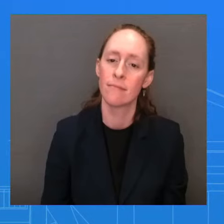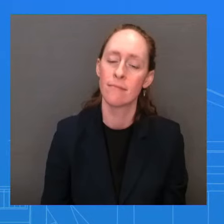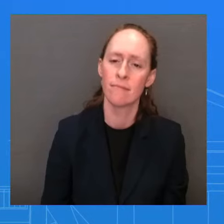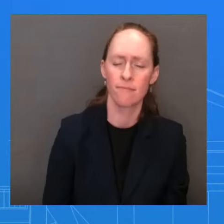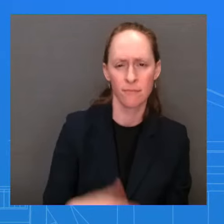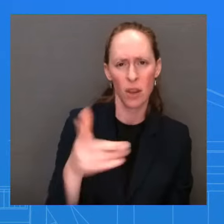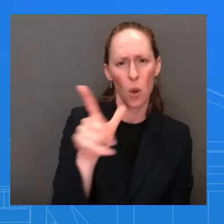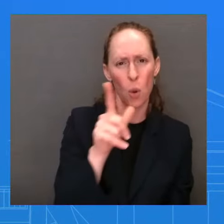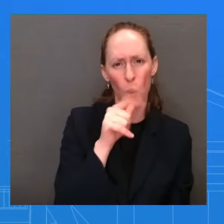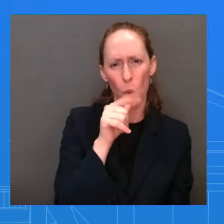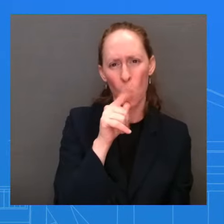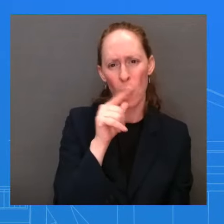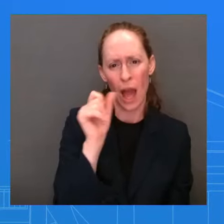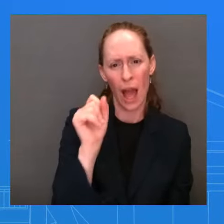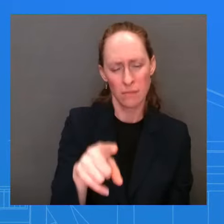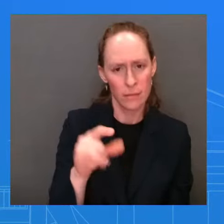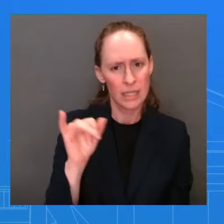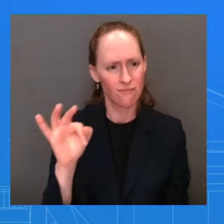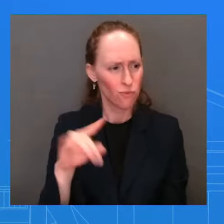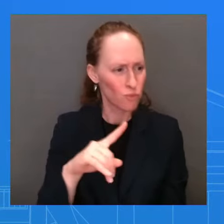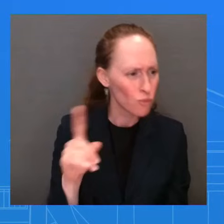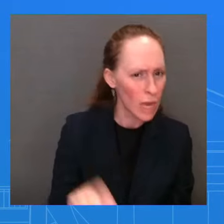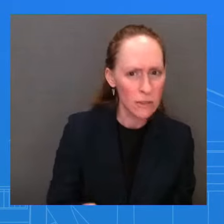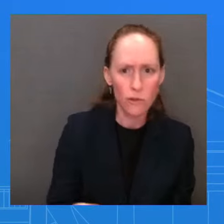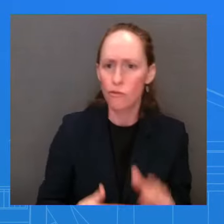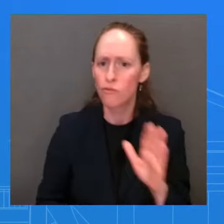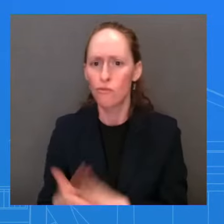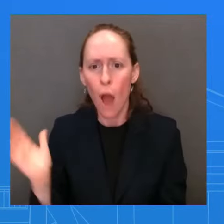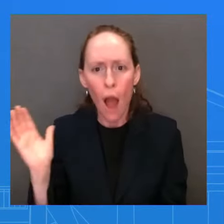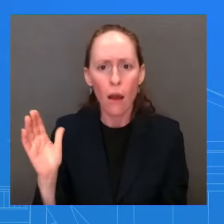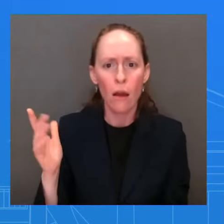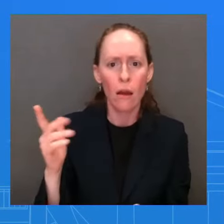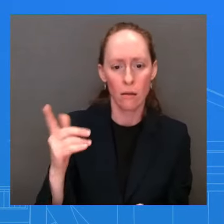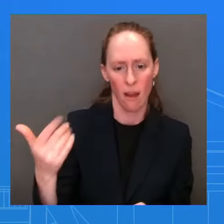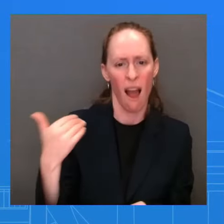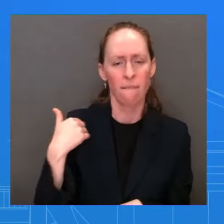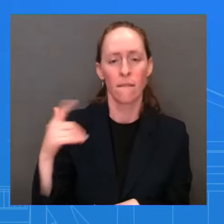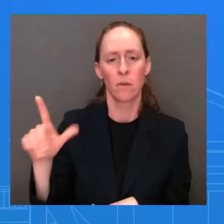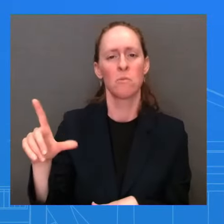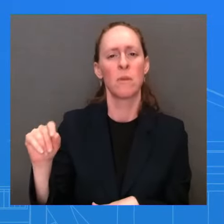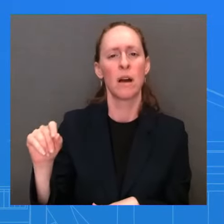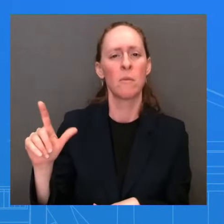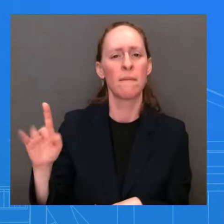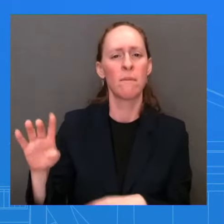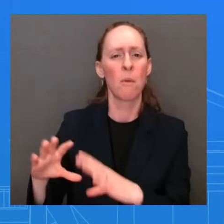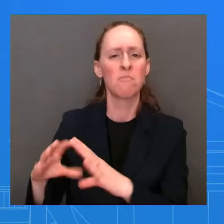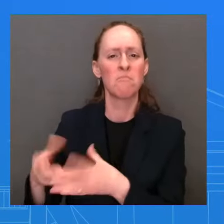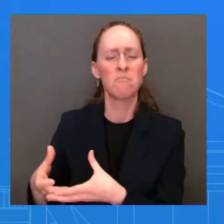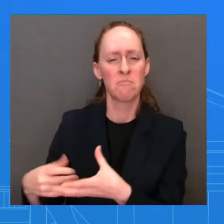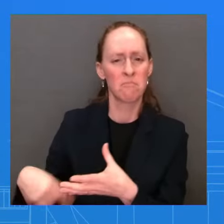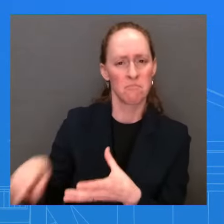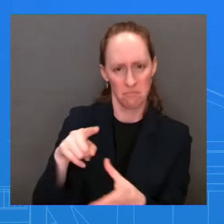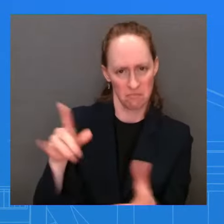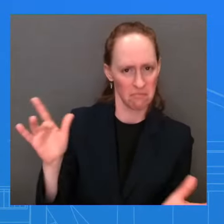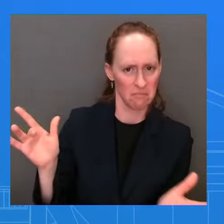the reelection campaign. The Press: Is there a particular individual that is taking questions at the moment? Ms. Jean-Pierre: I -- I don't have a specific individual, but I'm sure we can figure that out